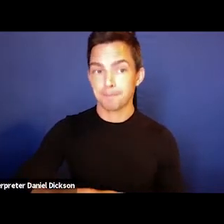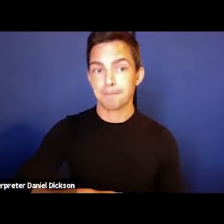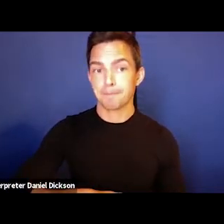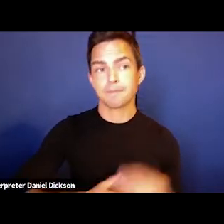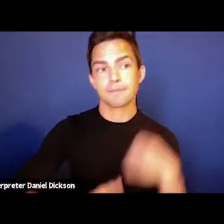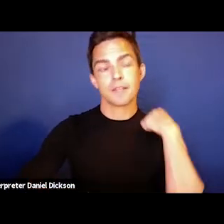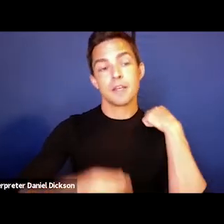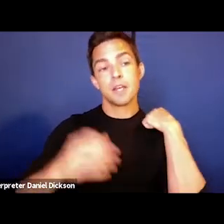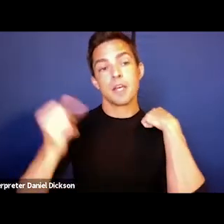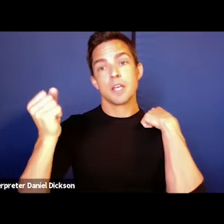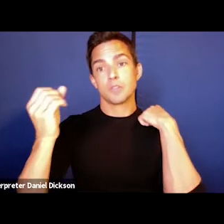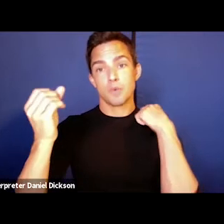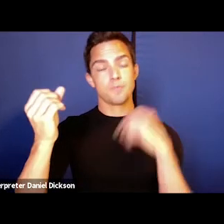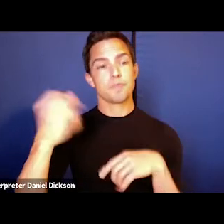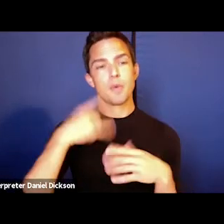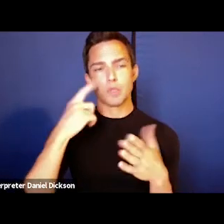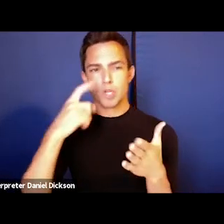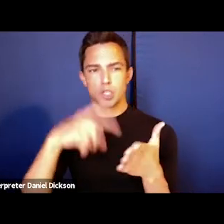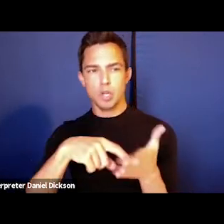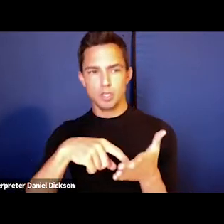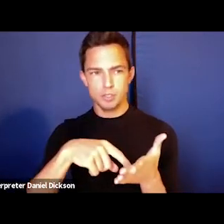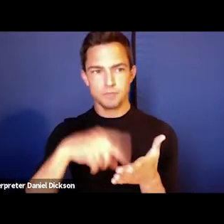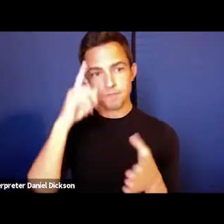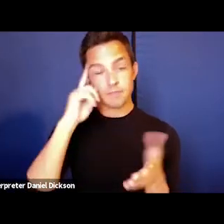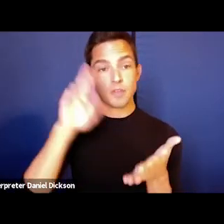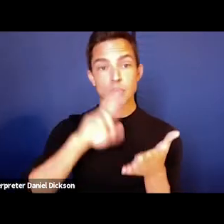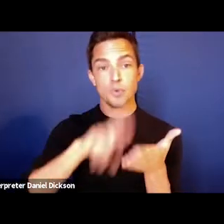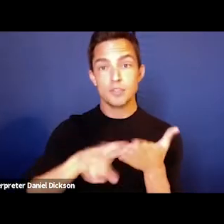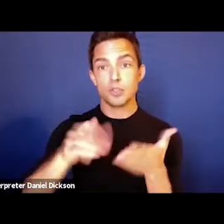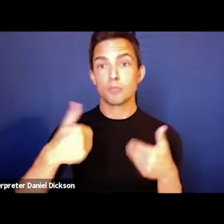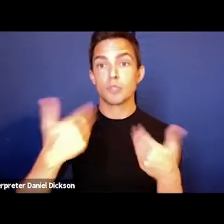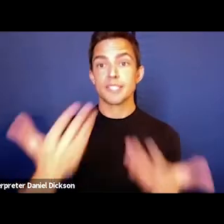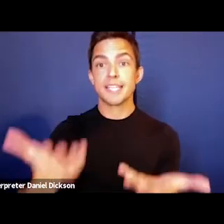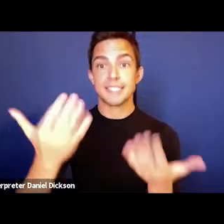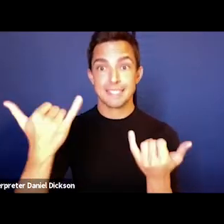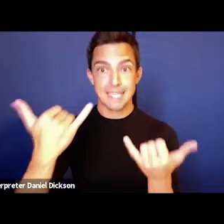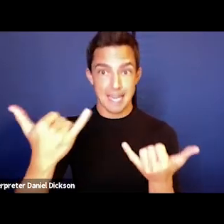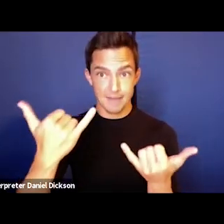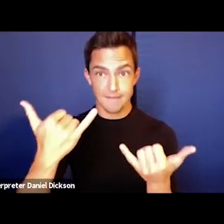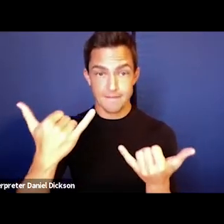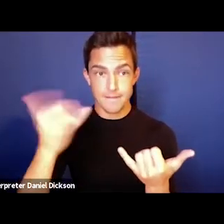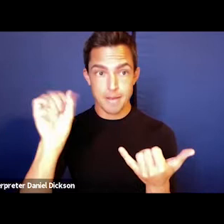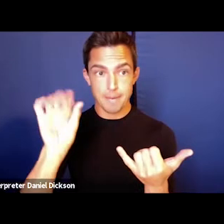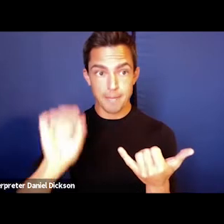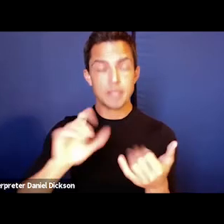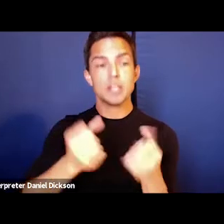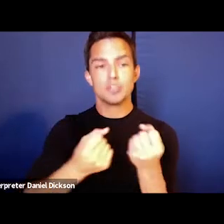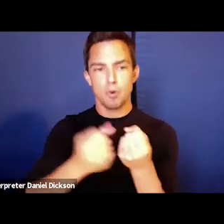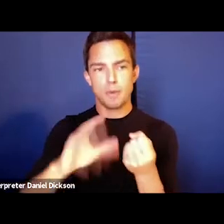So I just want to acknowledge that the research presented today is supported by two NIDILRR-